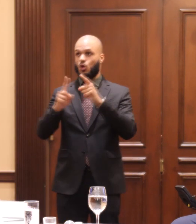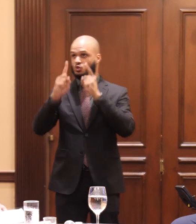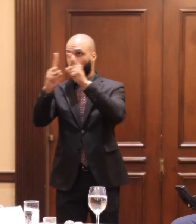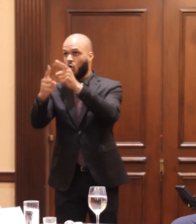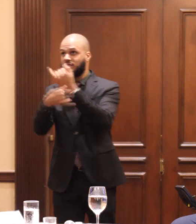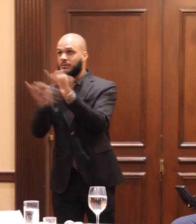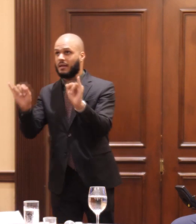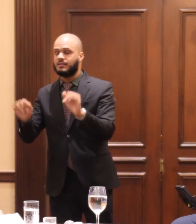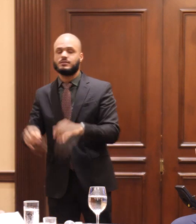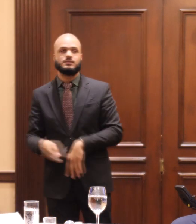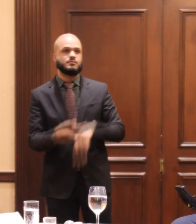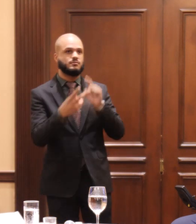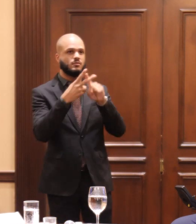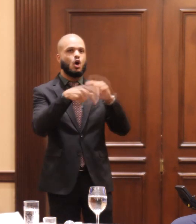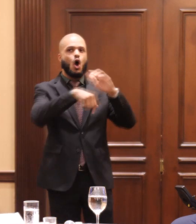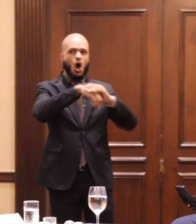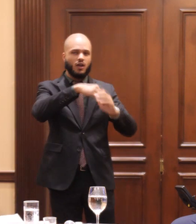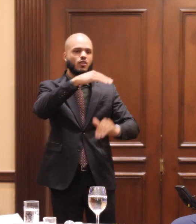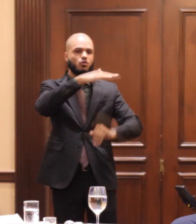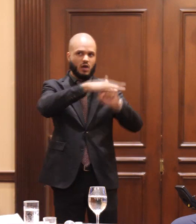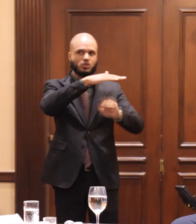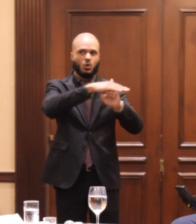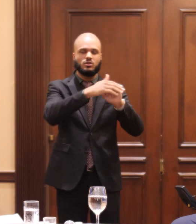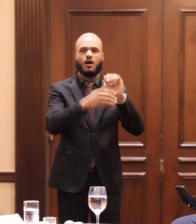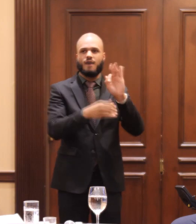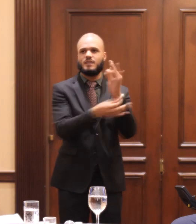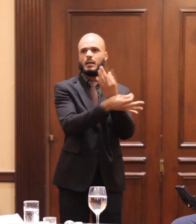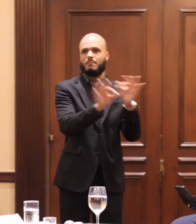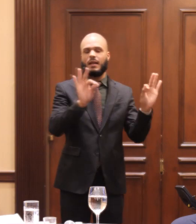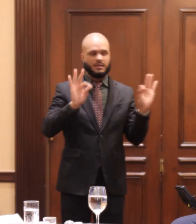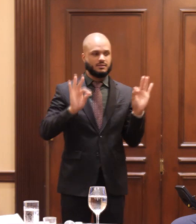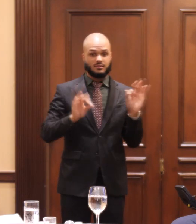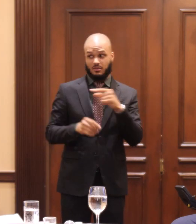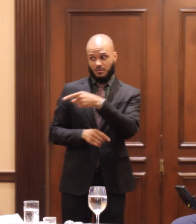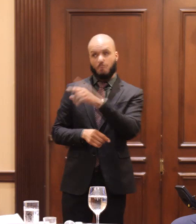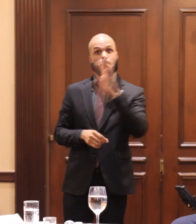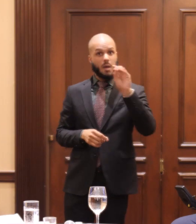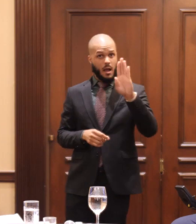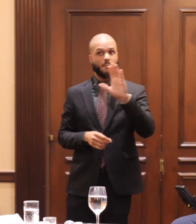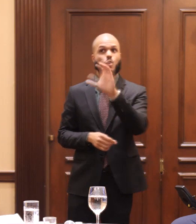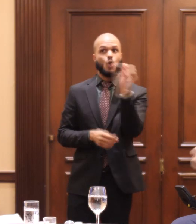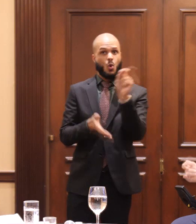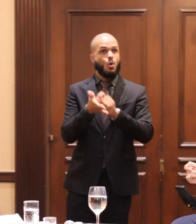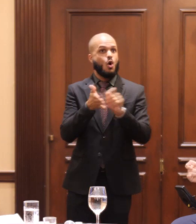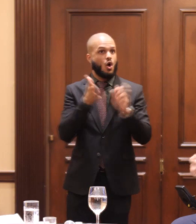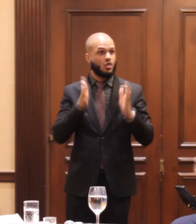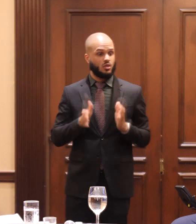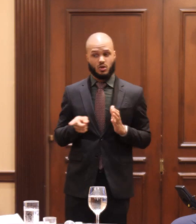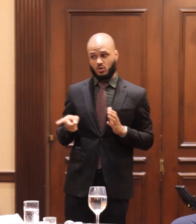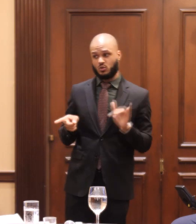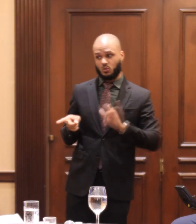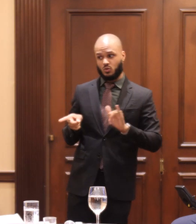the other is On the Threshold of Independence that Bob co-authored as well and so that really is what